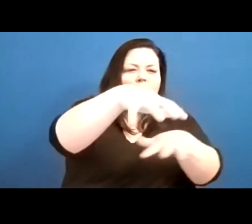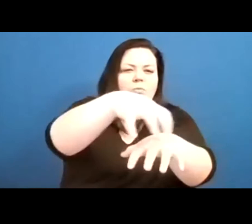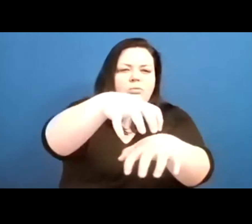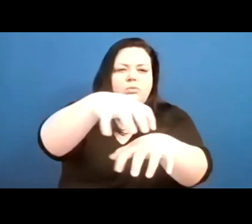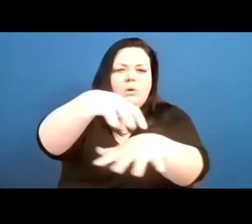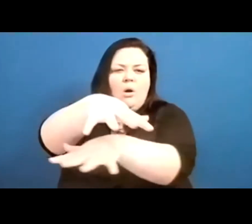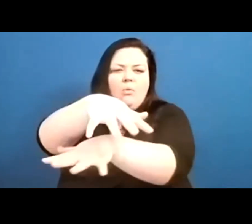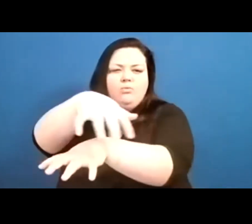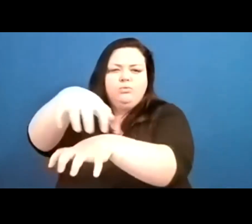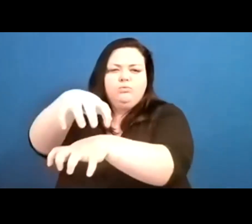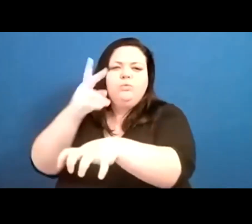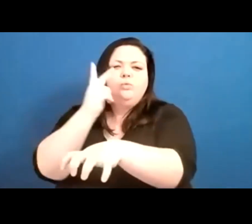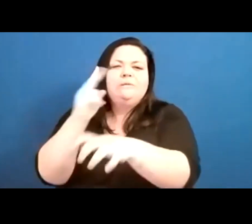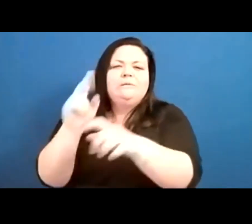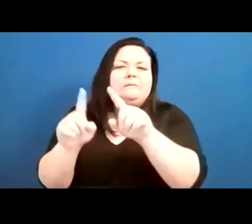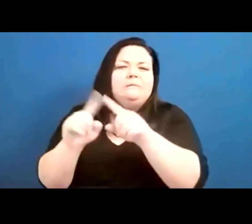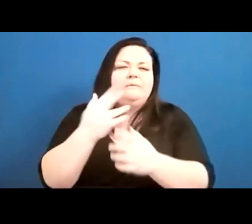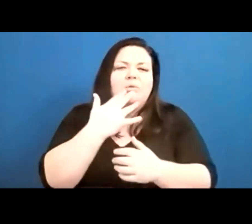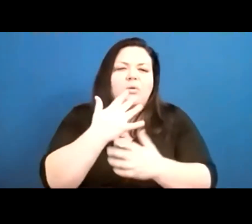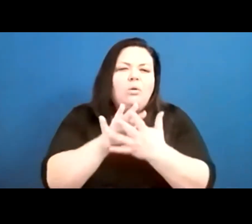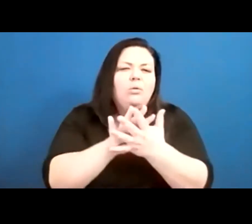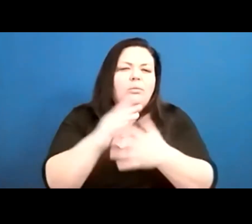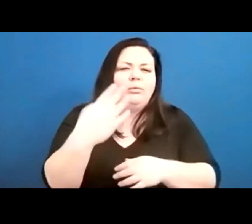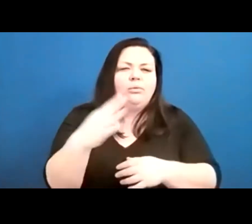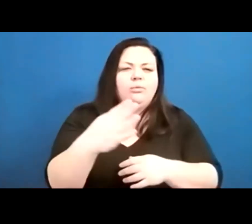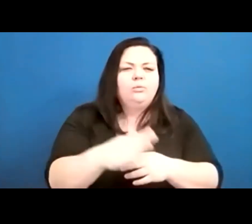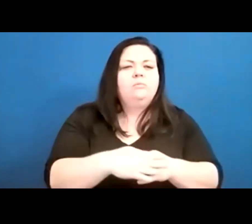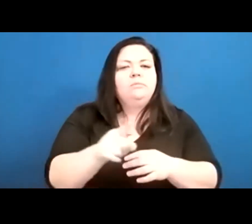and cerise hues. They trust/ their bond with the current/